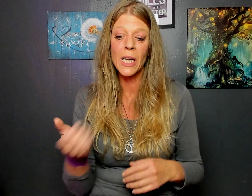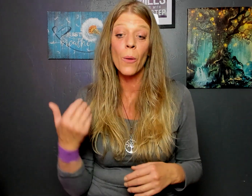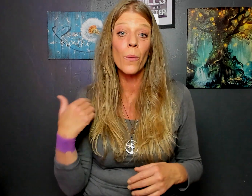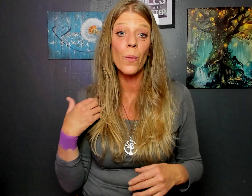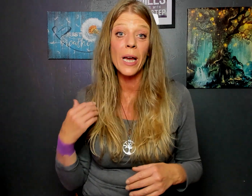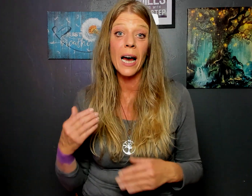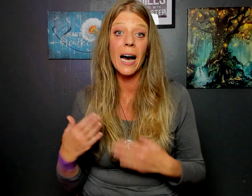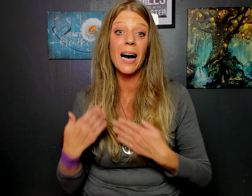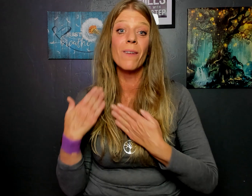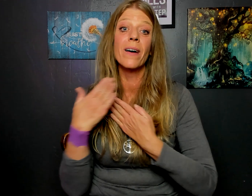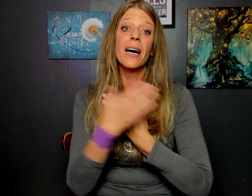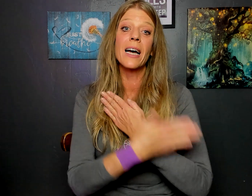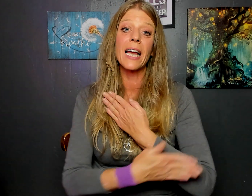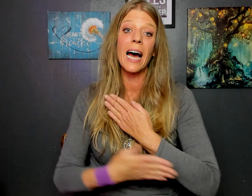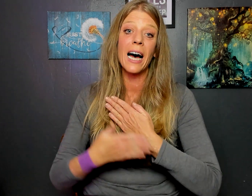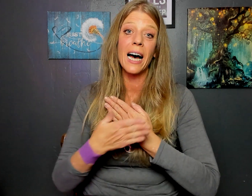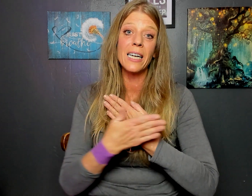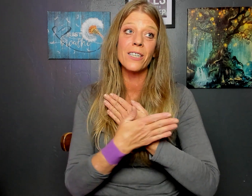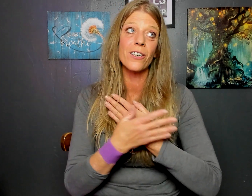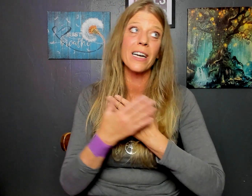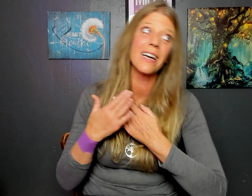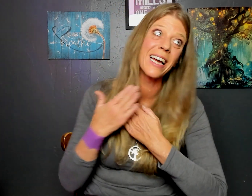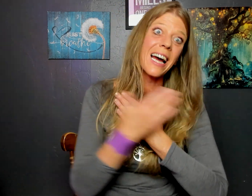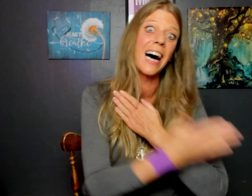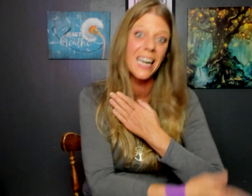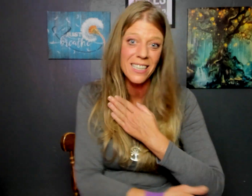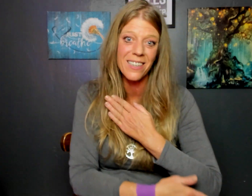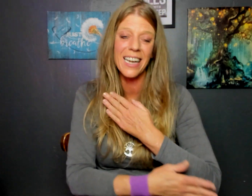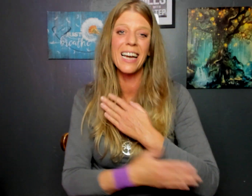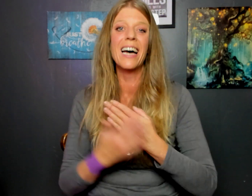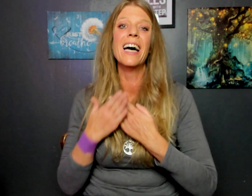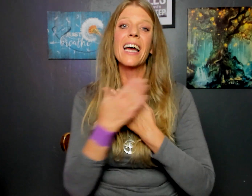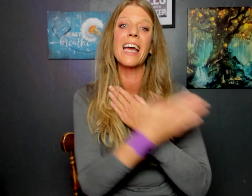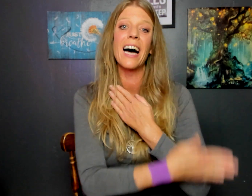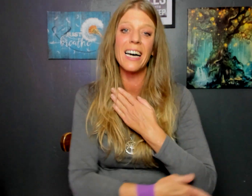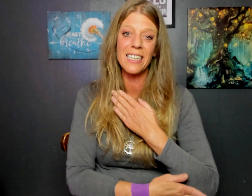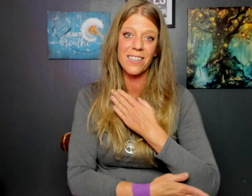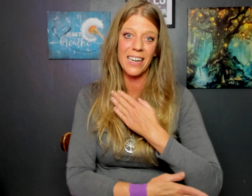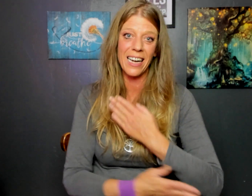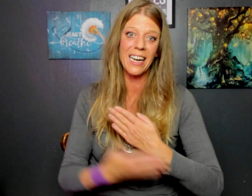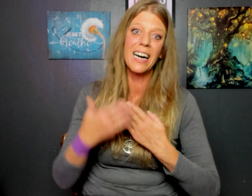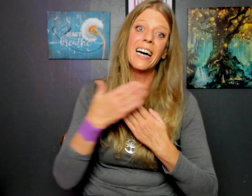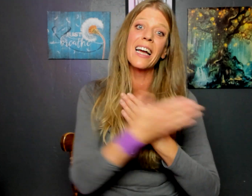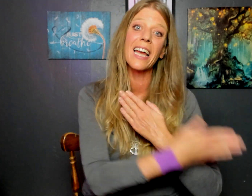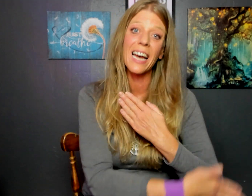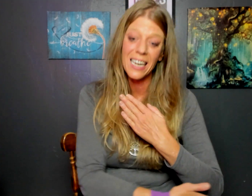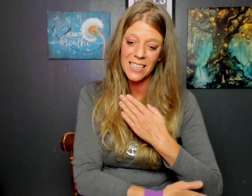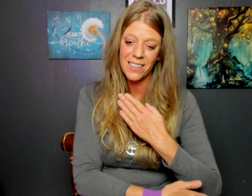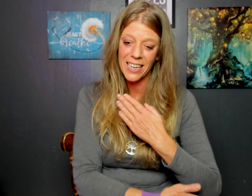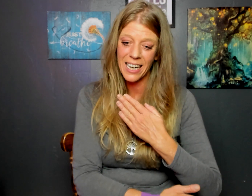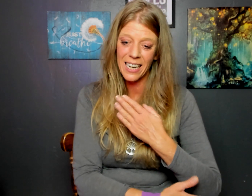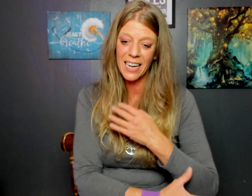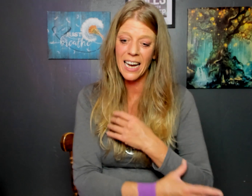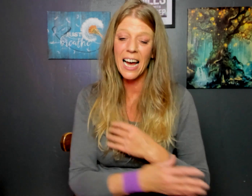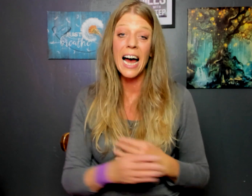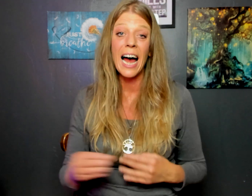We have COUNTRY. COUNTRY. COUNTRY. COUNTRY.